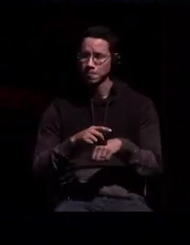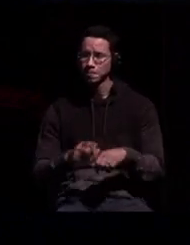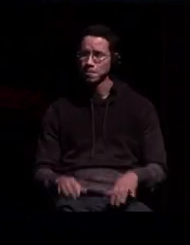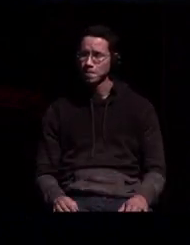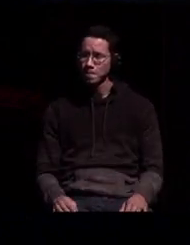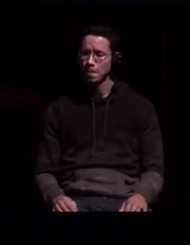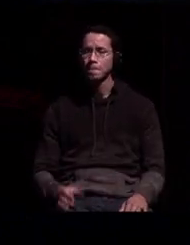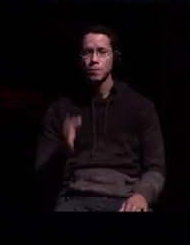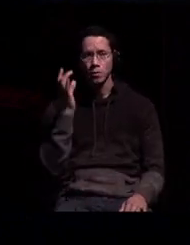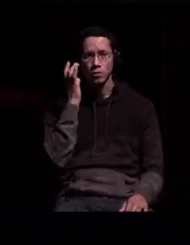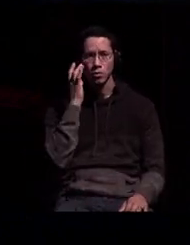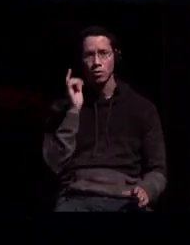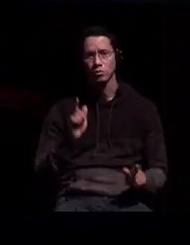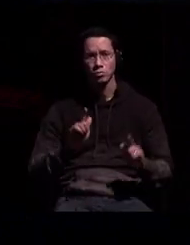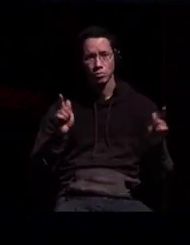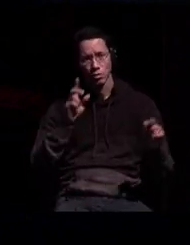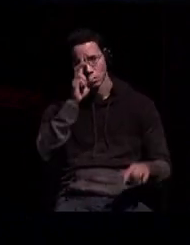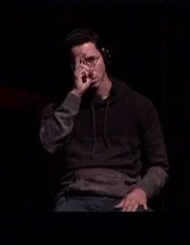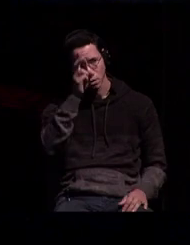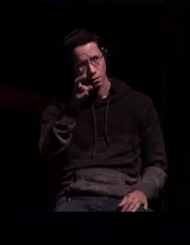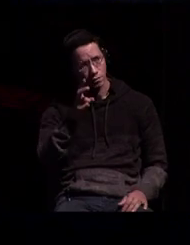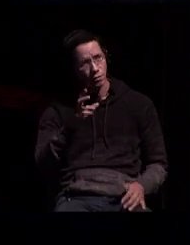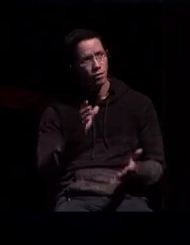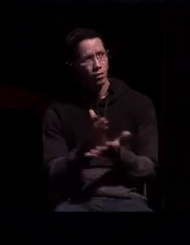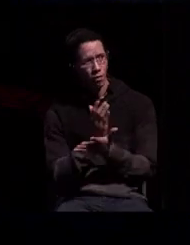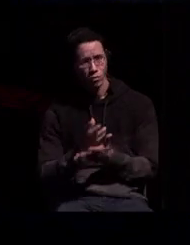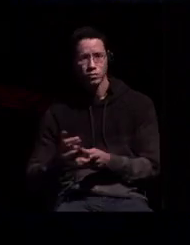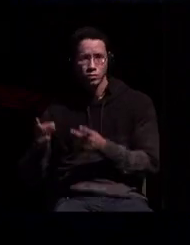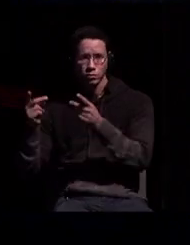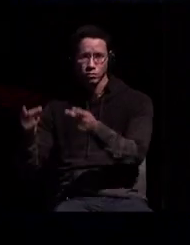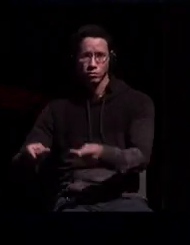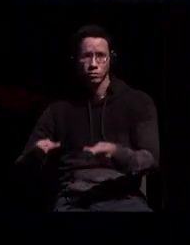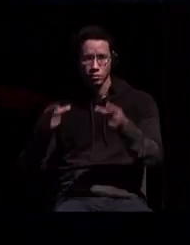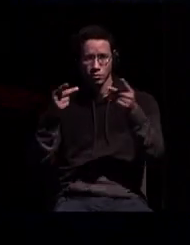some tourist destinations profited from sexual tourism.